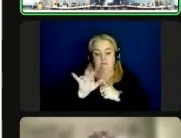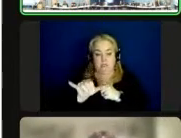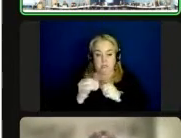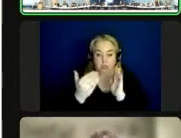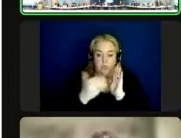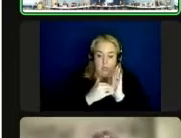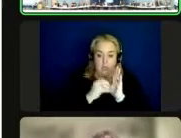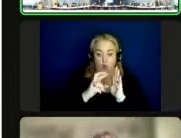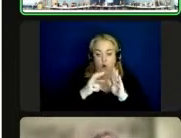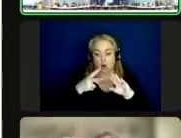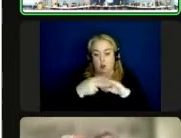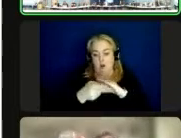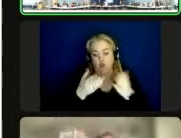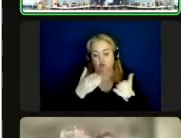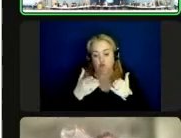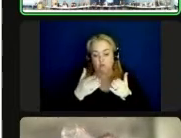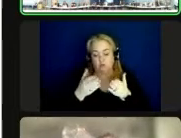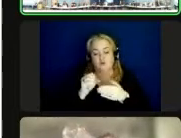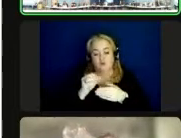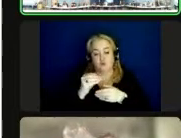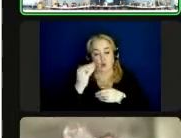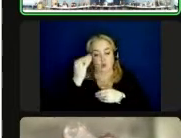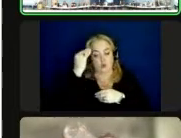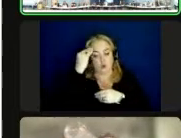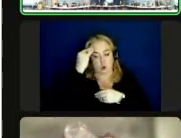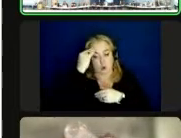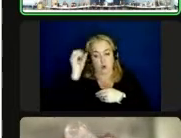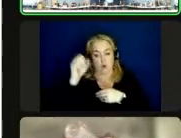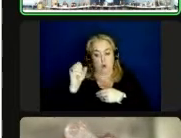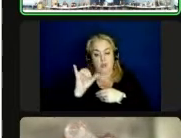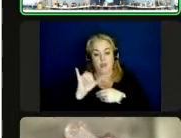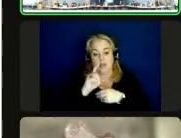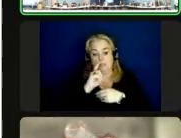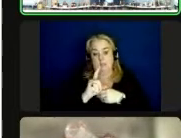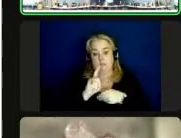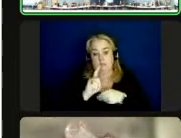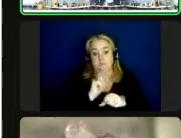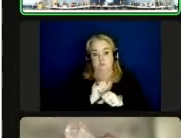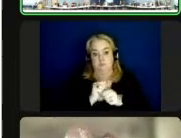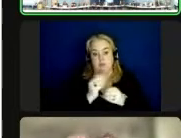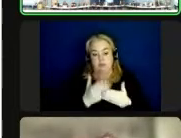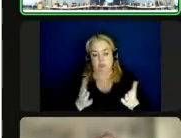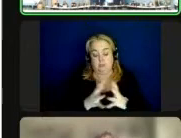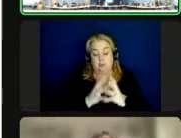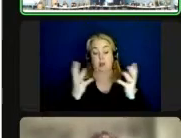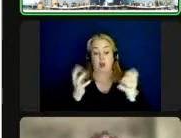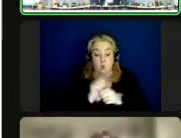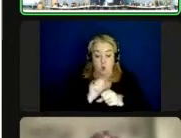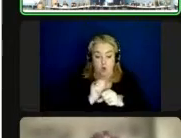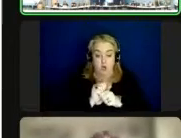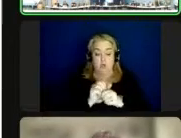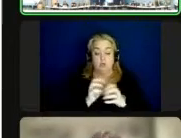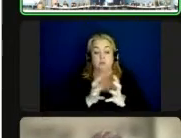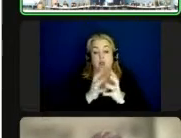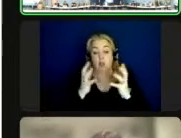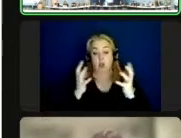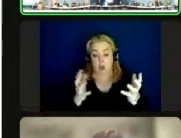WHATEVER YOU'RE GOING OUT AND YOU'RE HAVING TO REALLY FOCUS